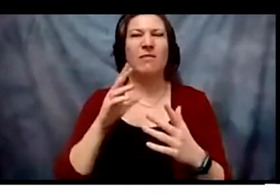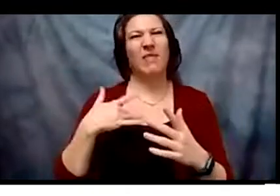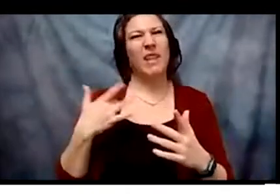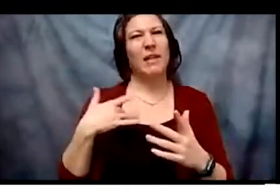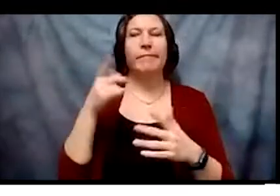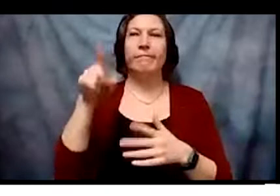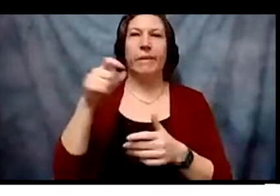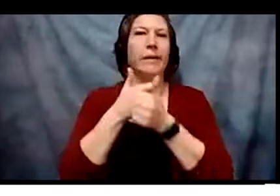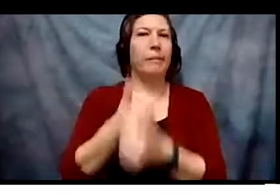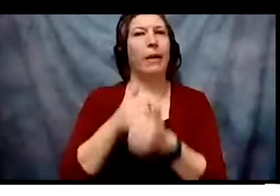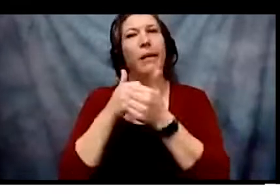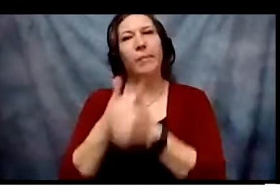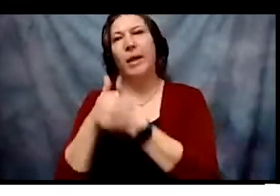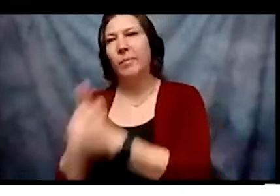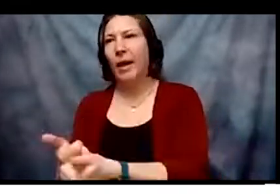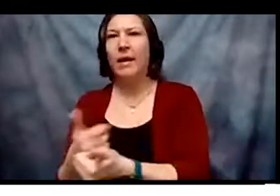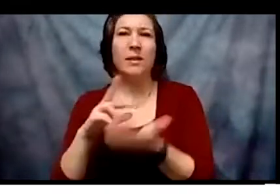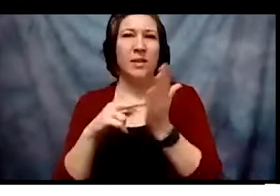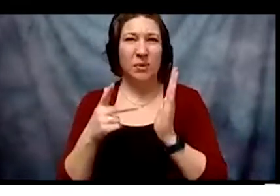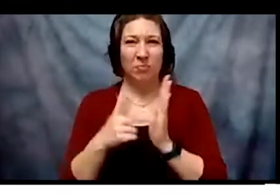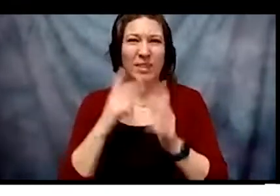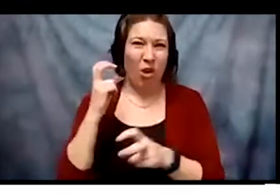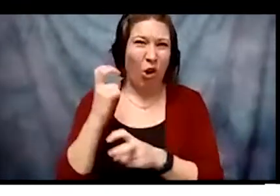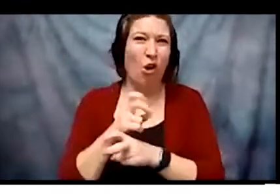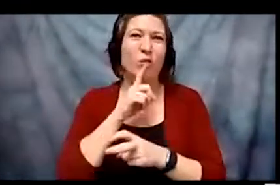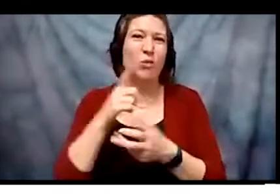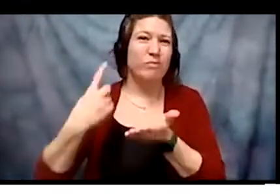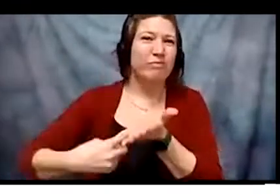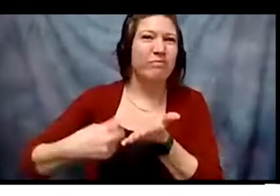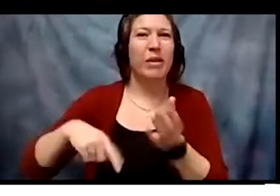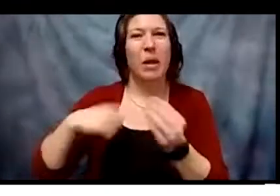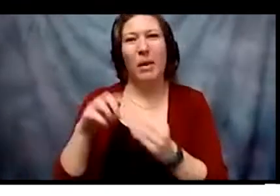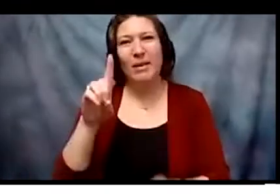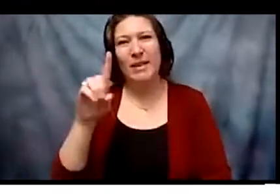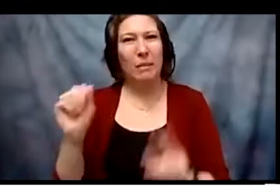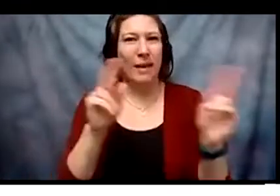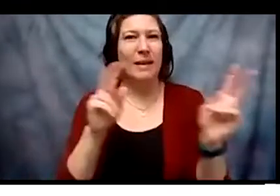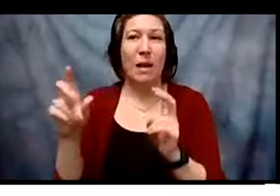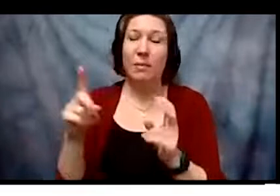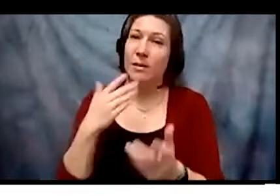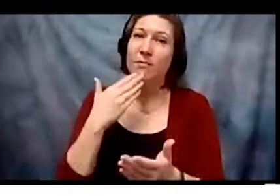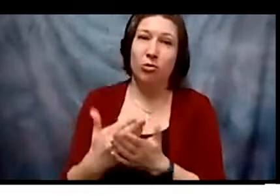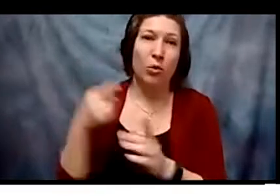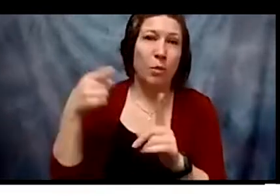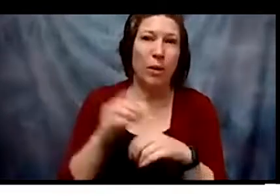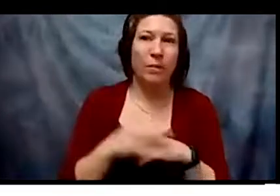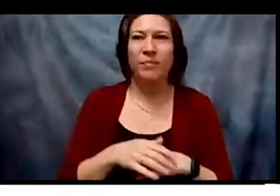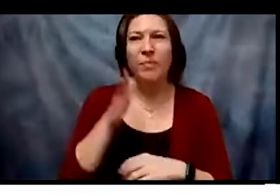integration and advancement of disability topics. Absolutely. Thank you. And I'll just read one more. You're welcome to read